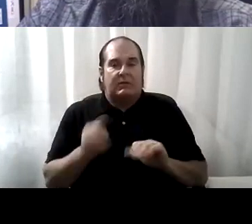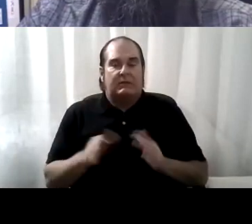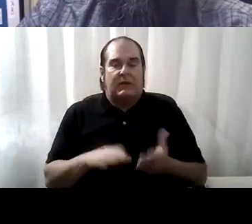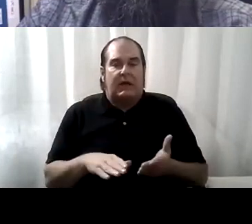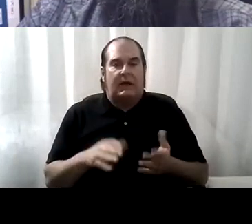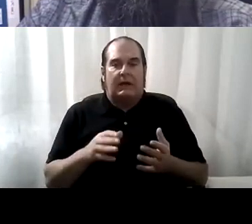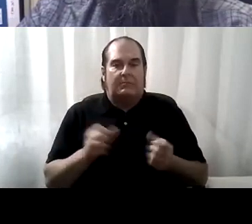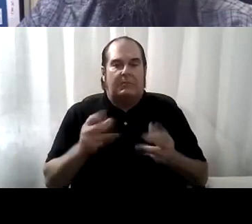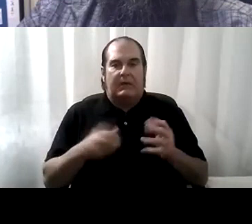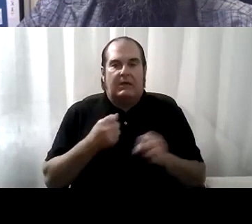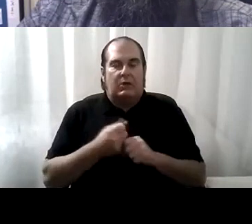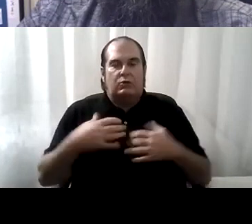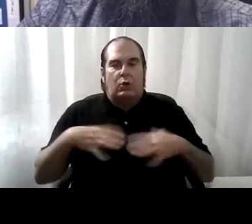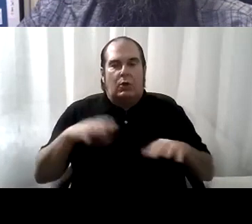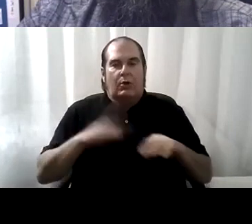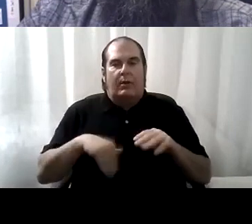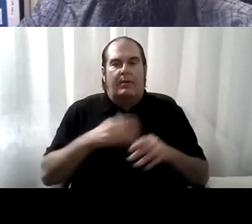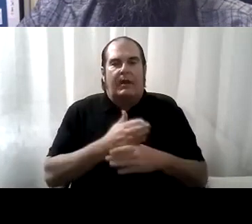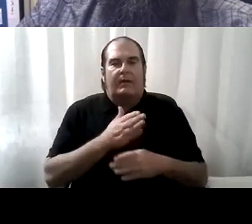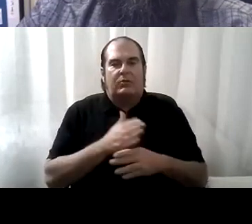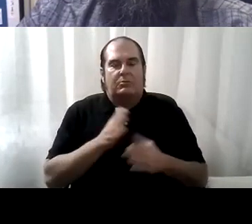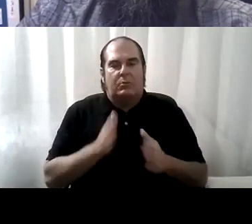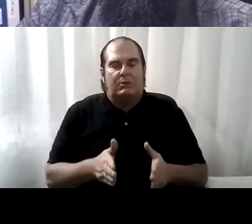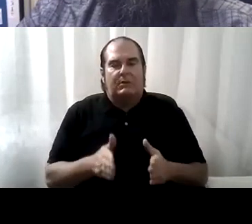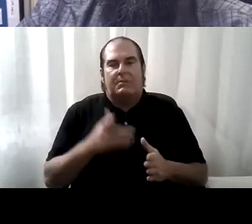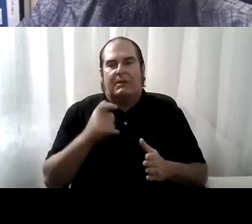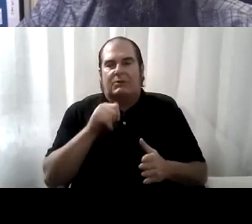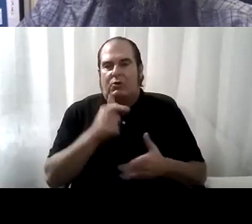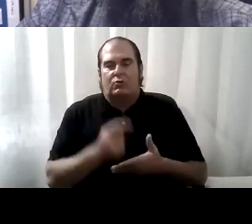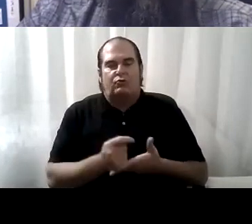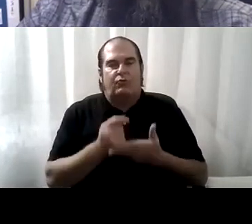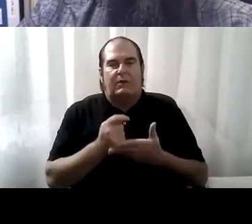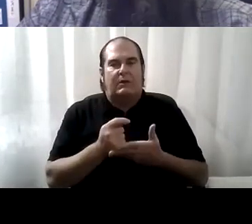And most of those are because of untreated and preventable chronic illnesses like hypertension,